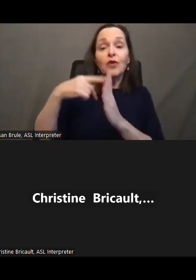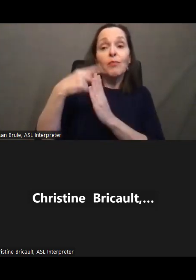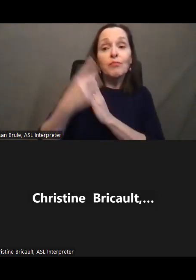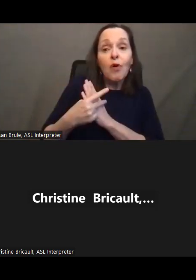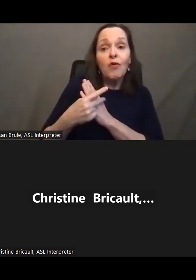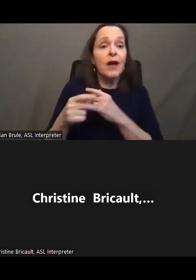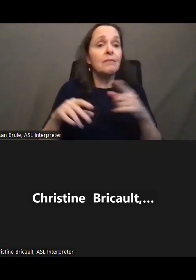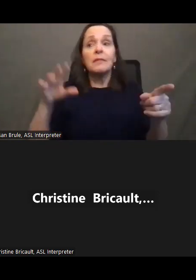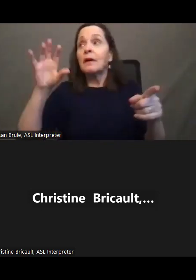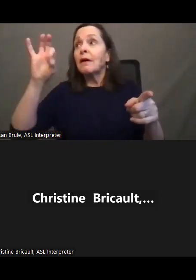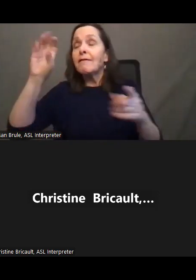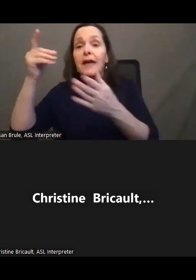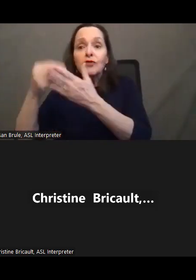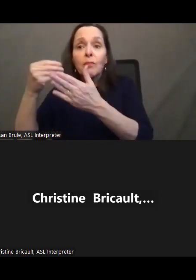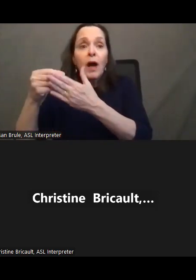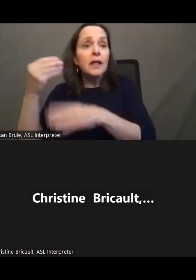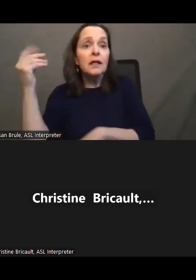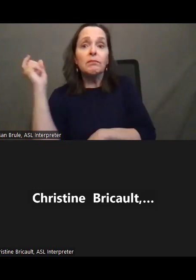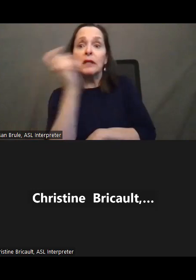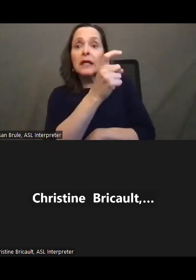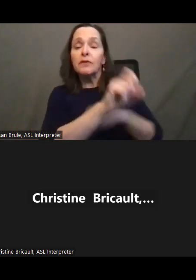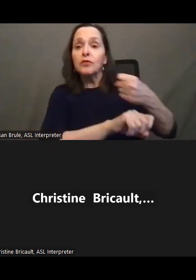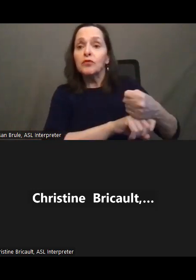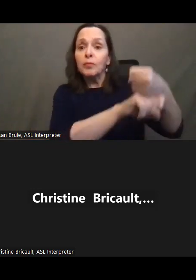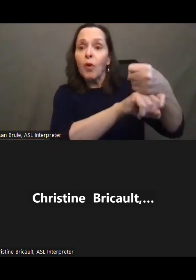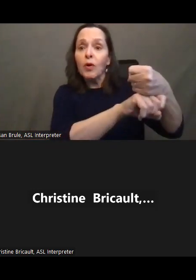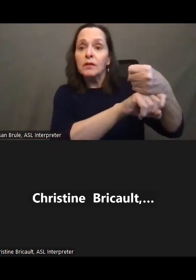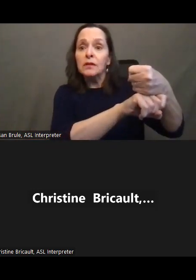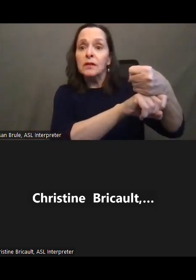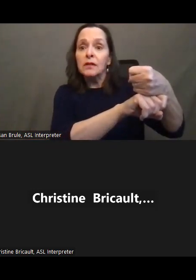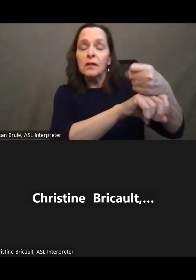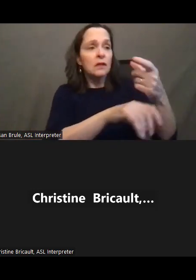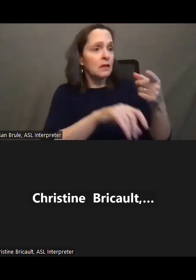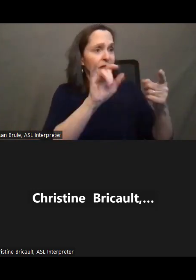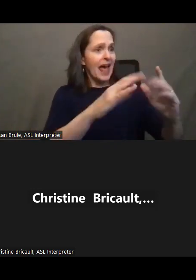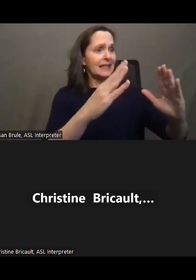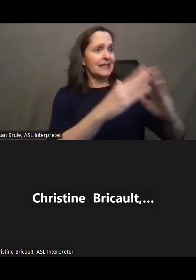federal grants, the program is funded by that federal grant is going to cover, is